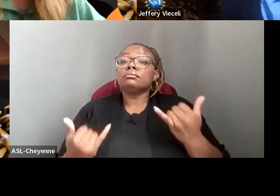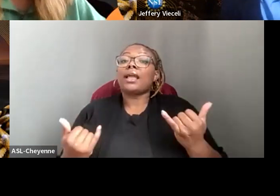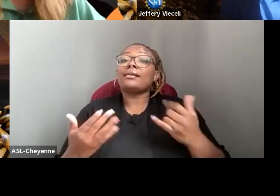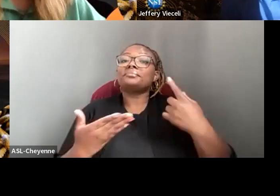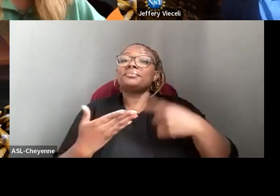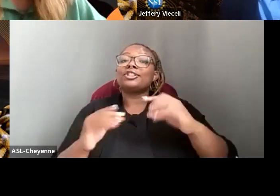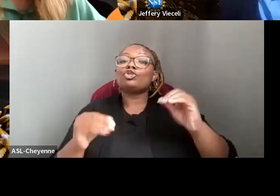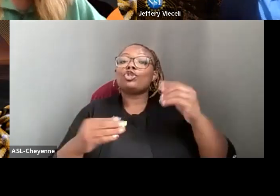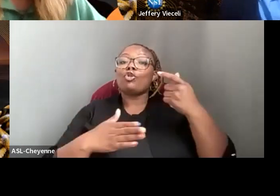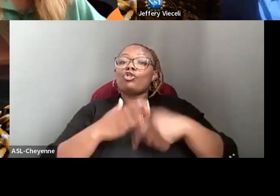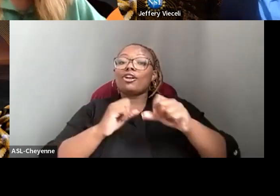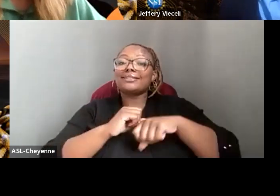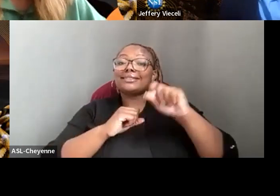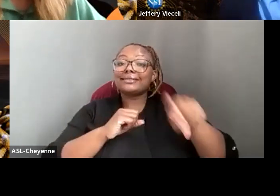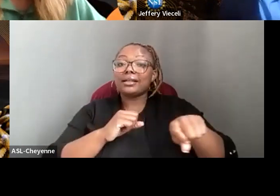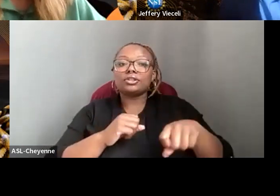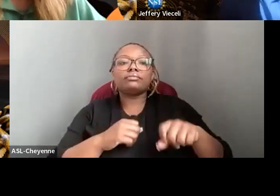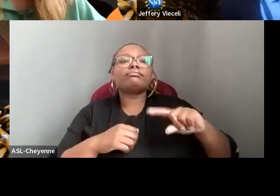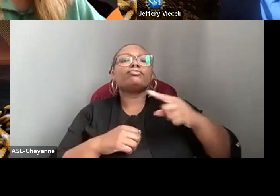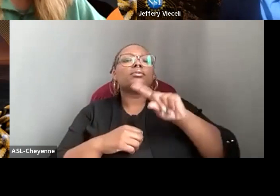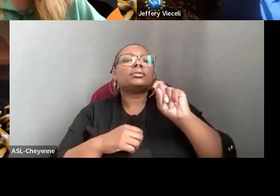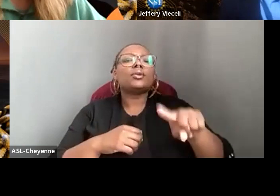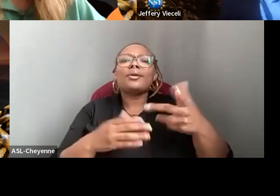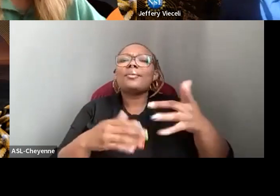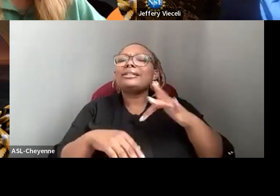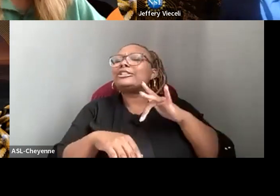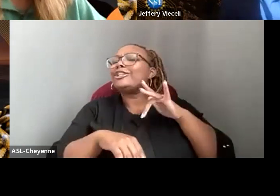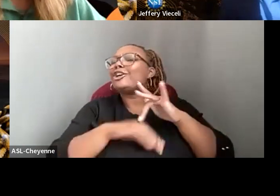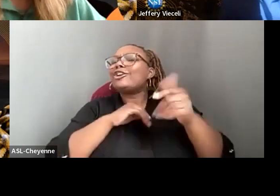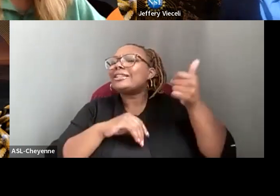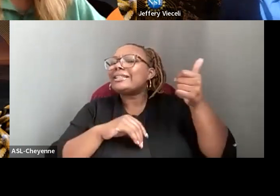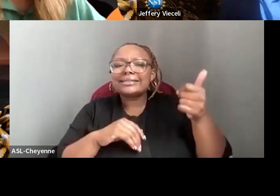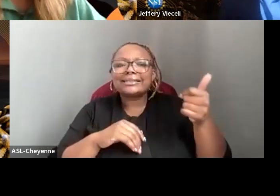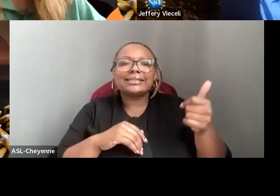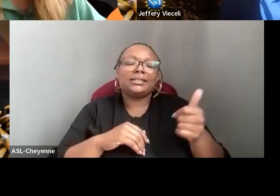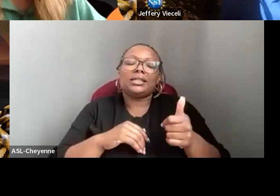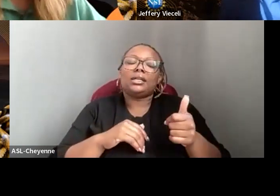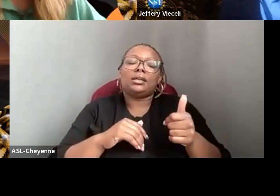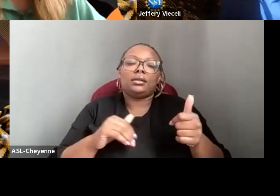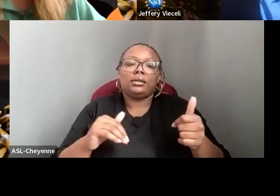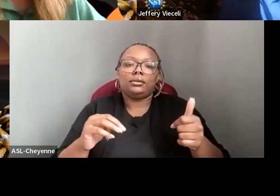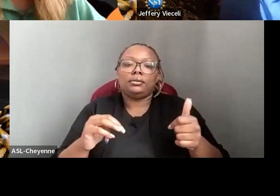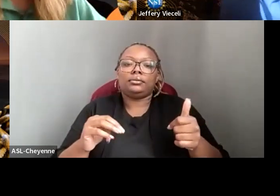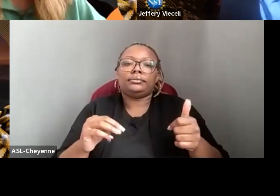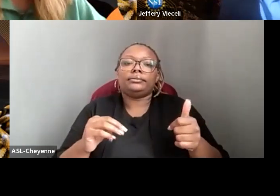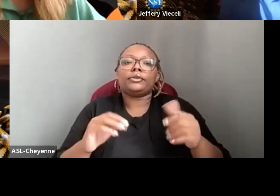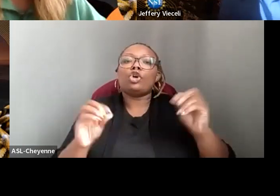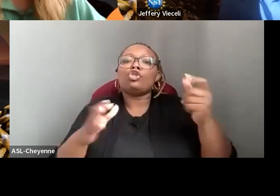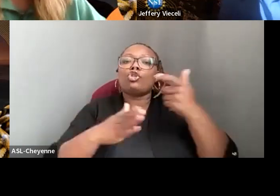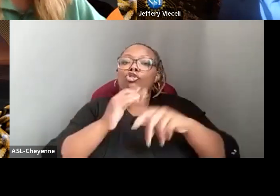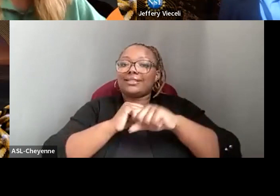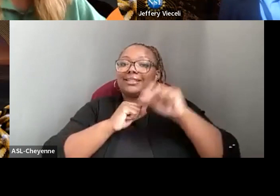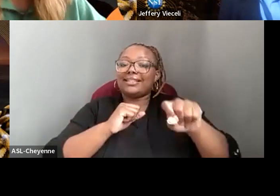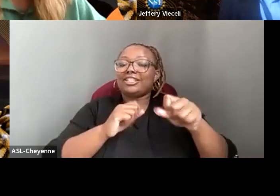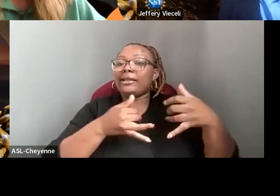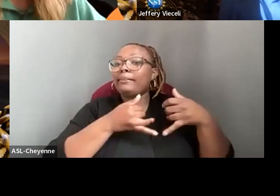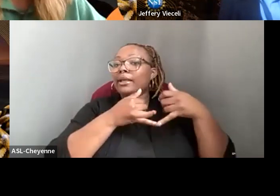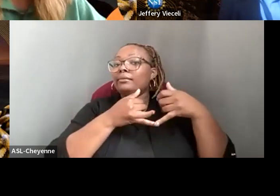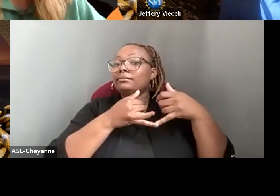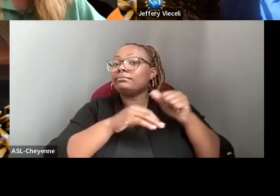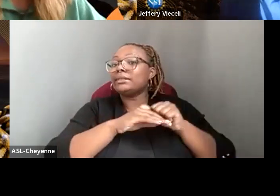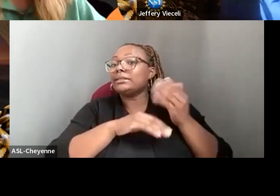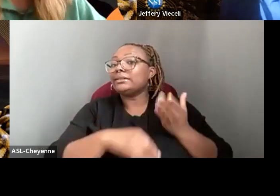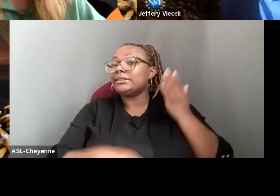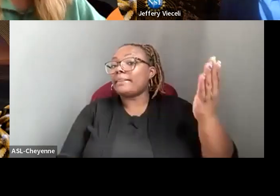First question is what is the earliest that a no-cost extension can be submitted?